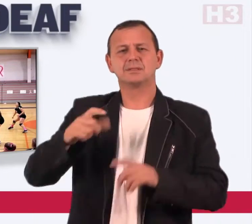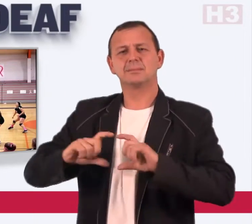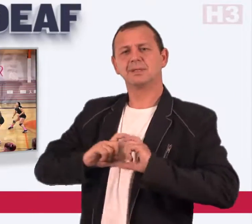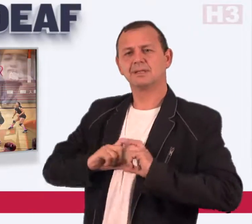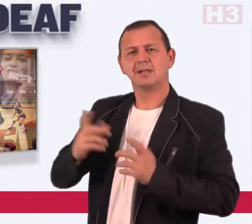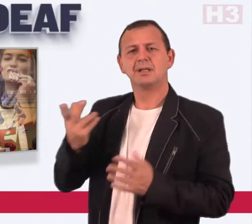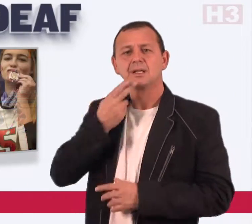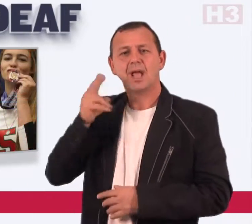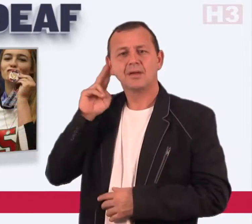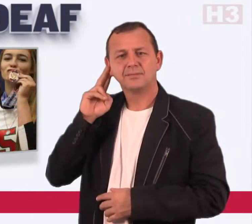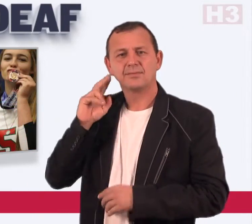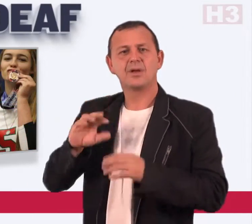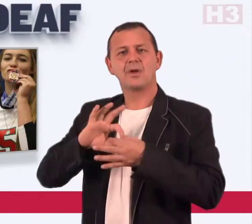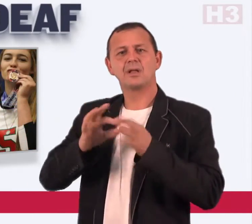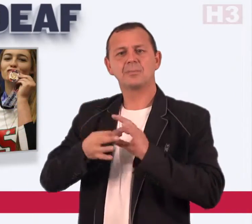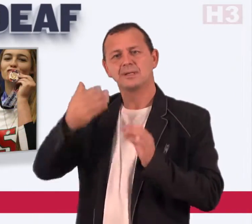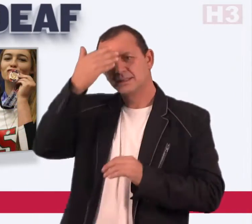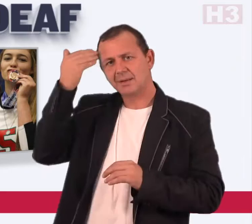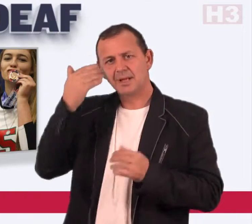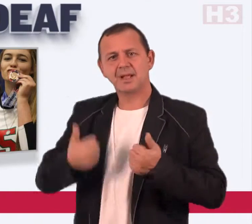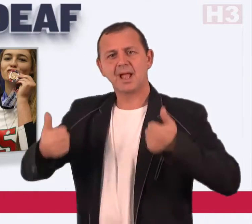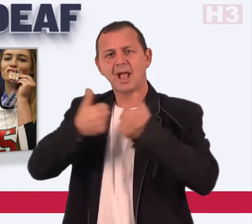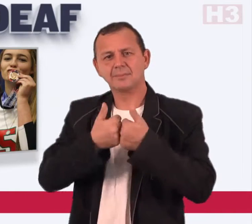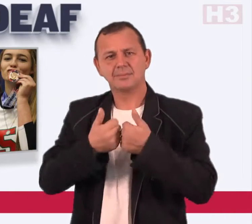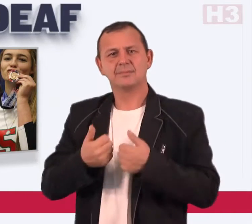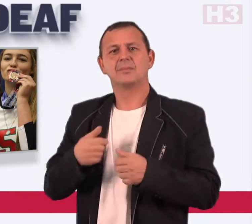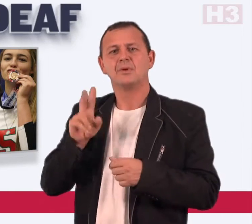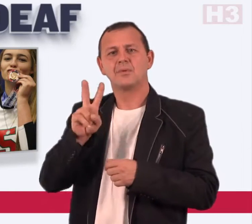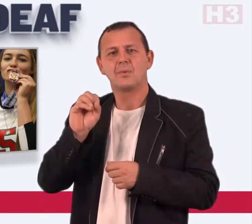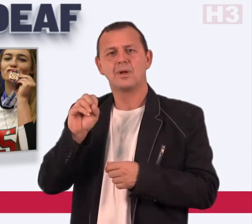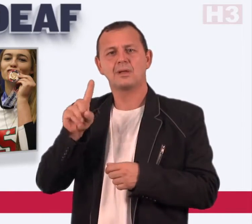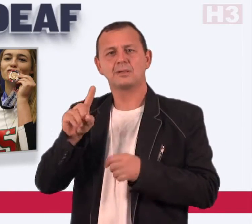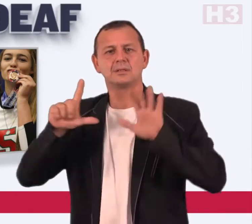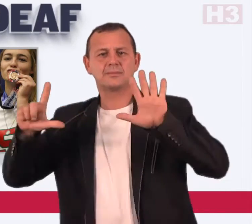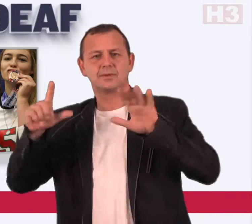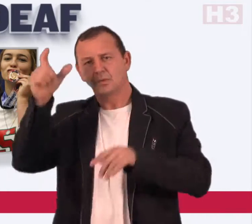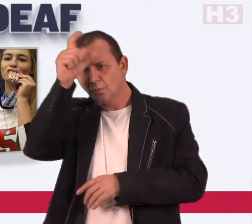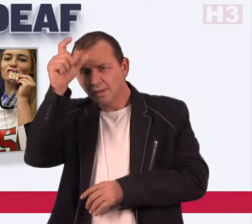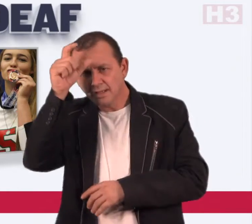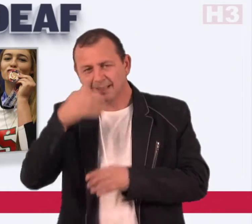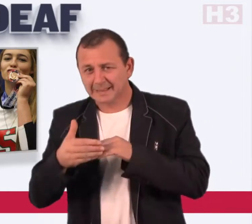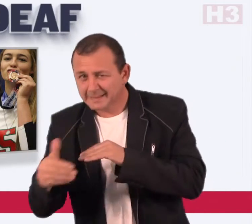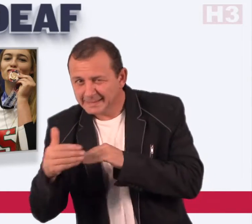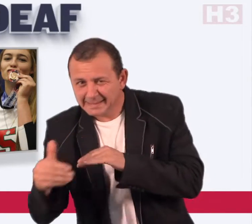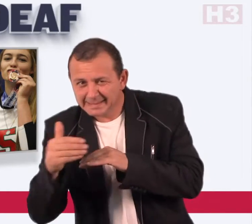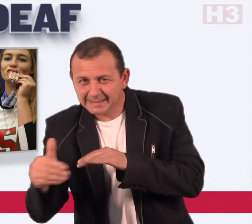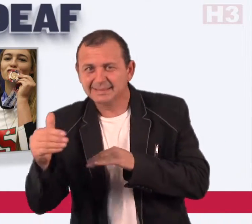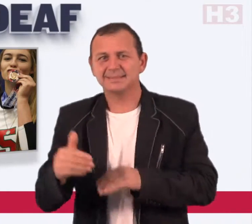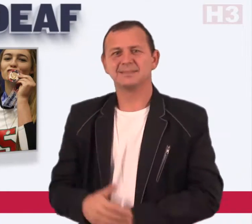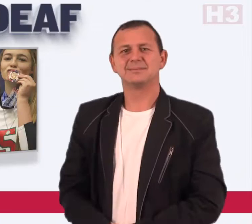2017 Deaflympics in Turkey for a gold medal next.